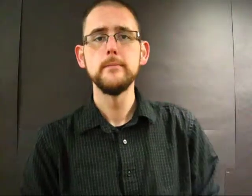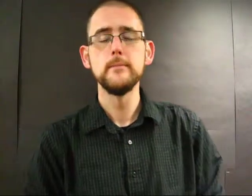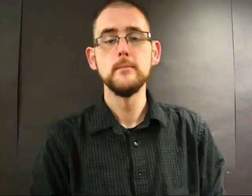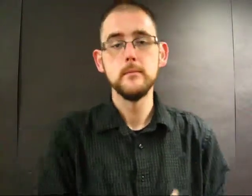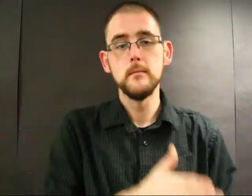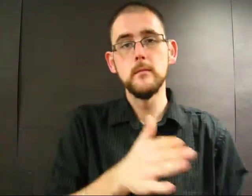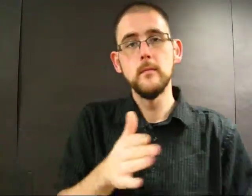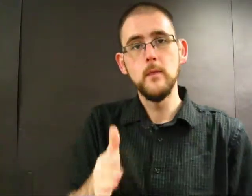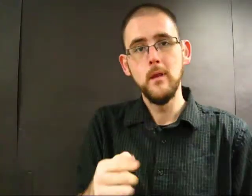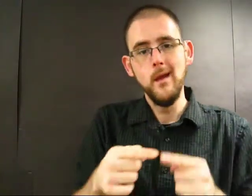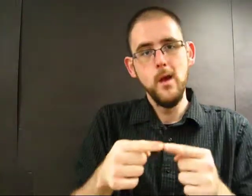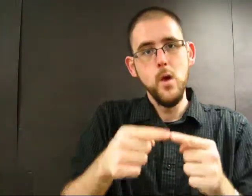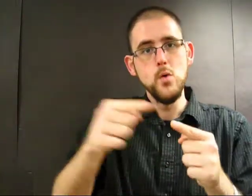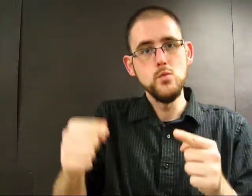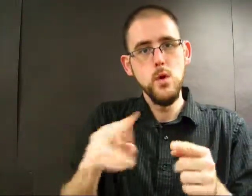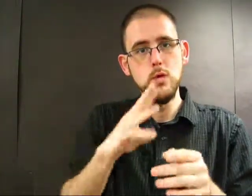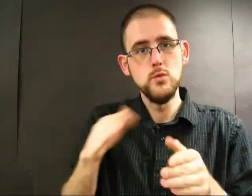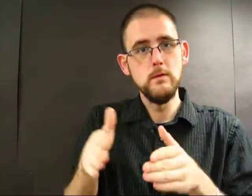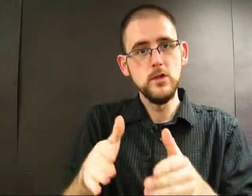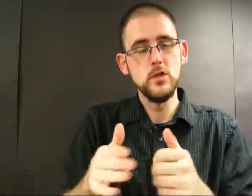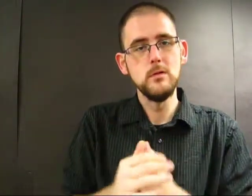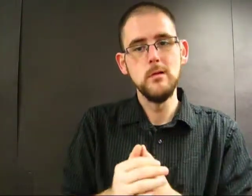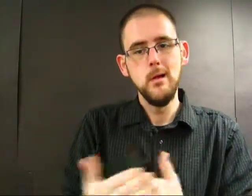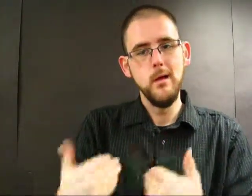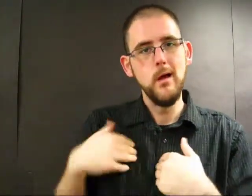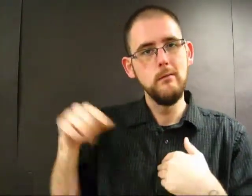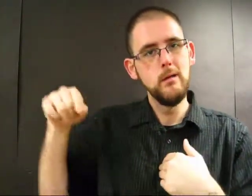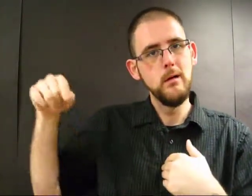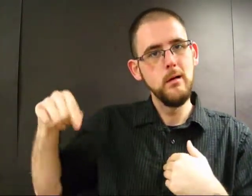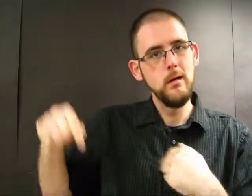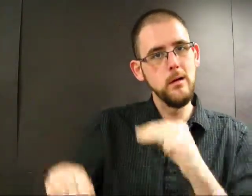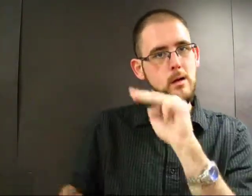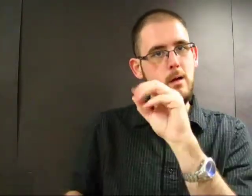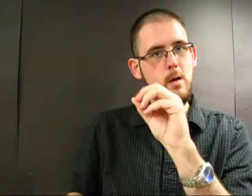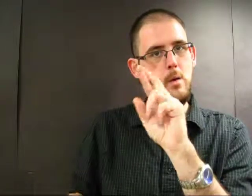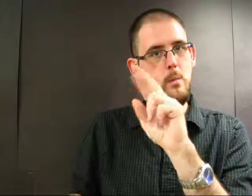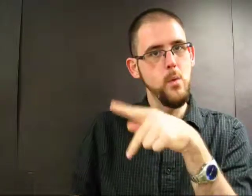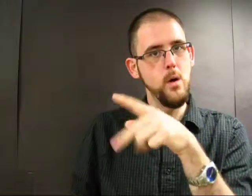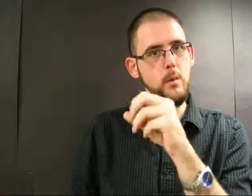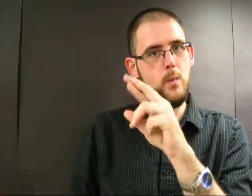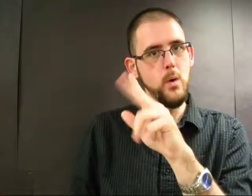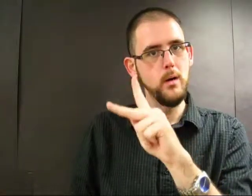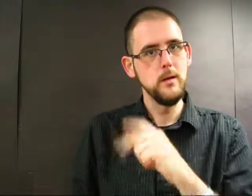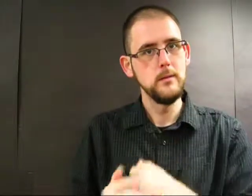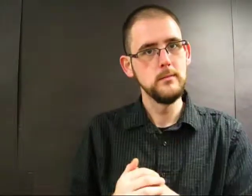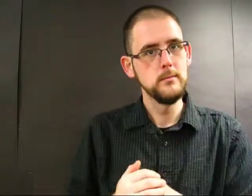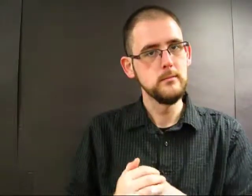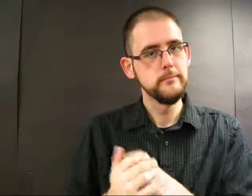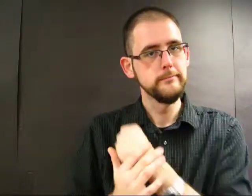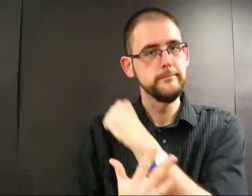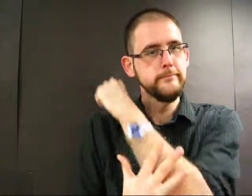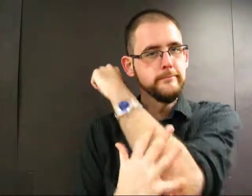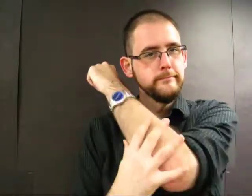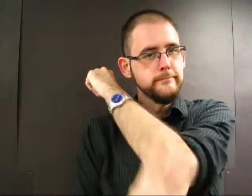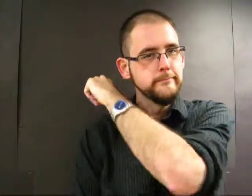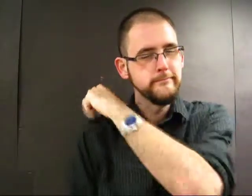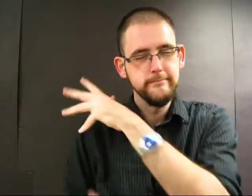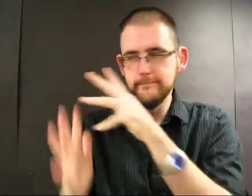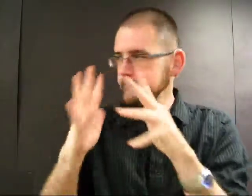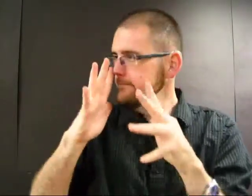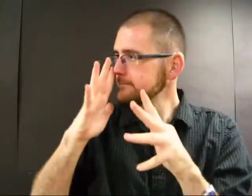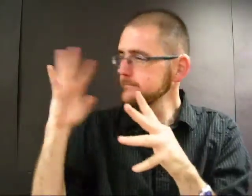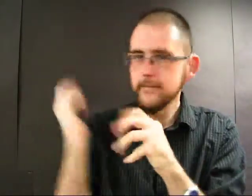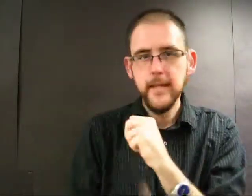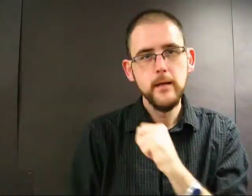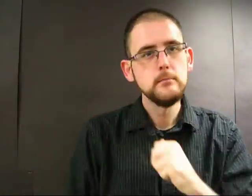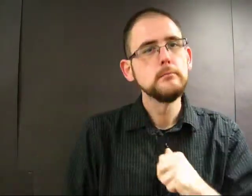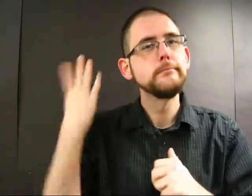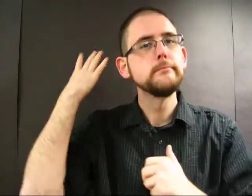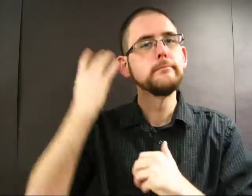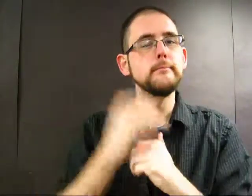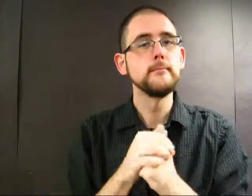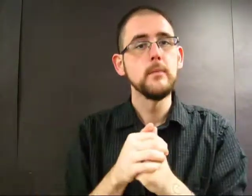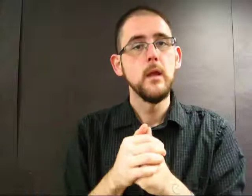and across the river you have Morpork, which is impoverished and pretty rough.